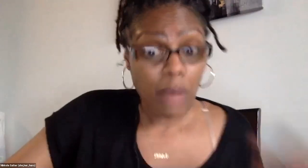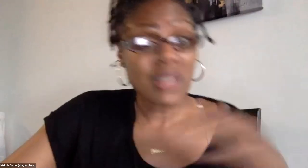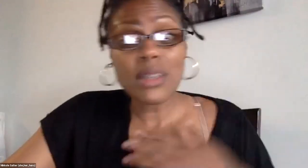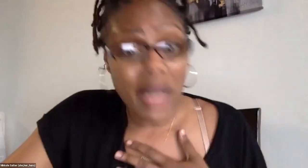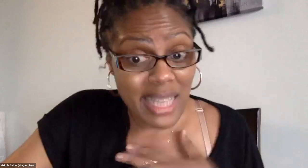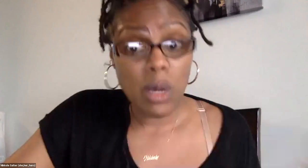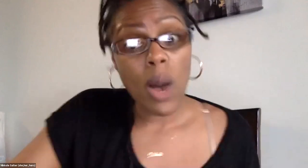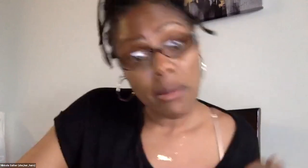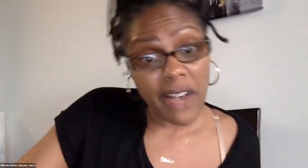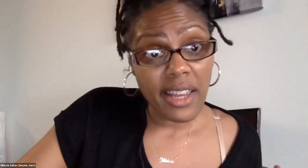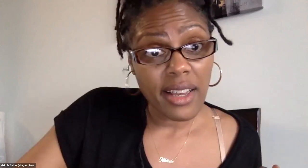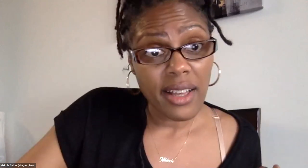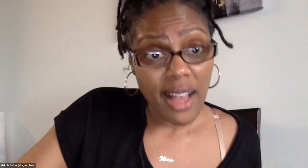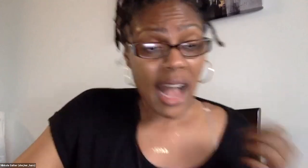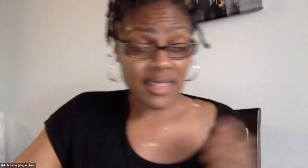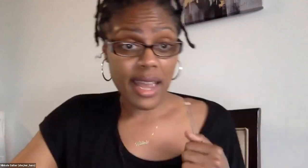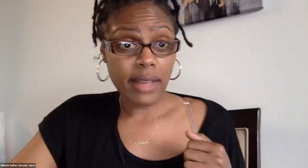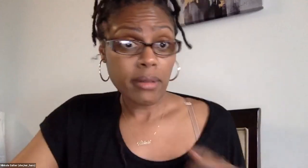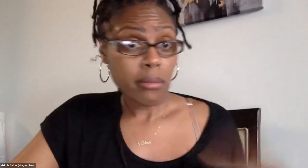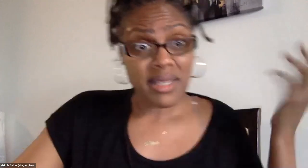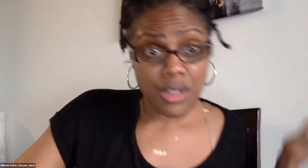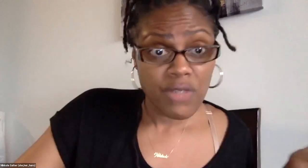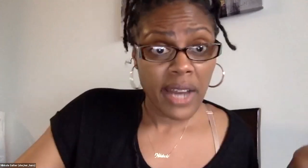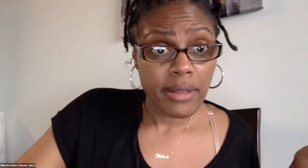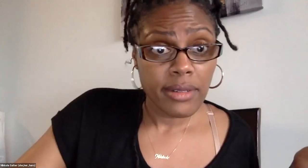And when someone asks me why I'm fighting, I say, "My sister's fighting."